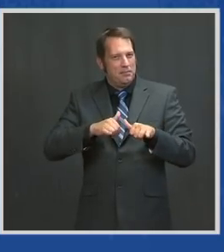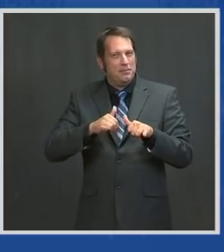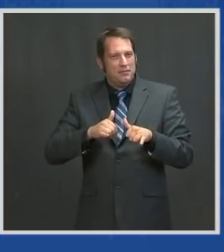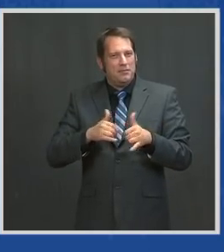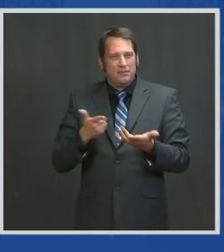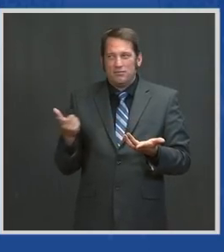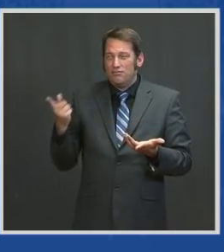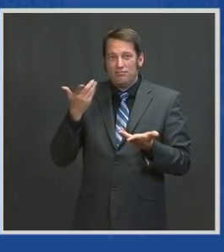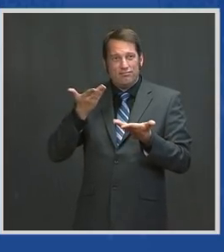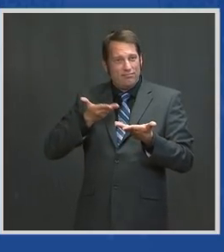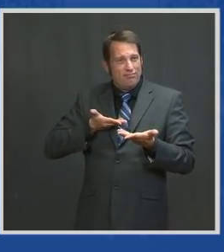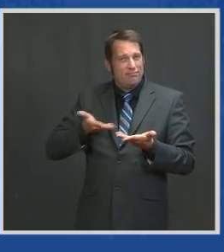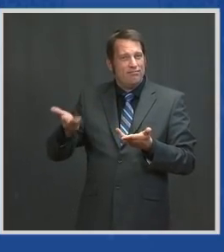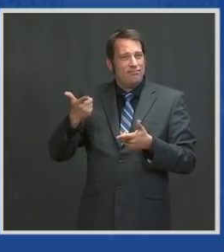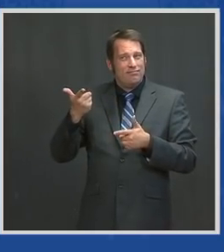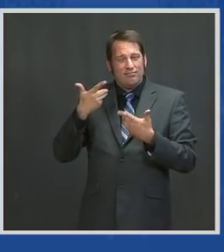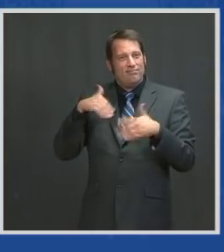the President of the United States, Joe Biden.